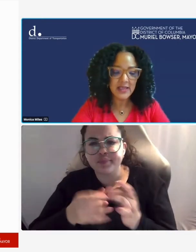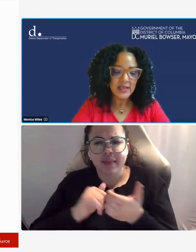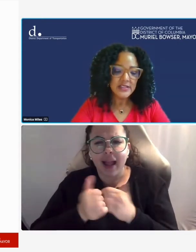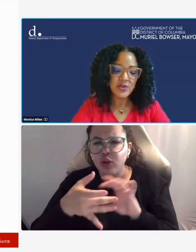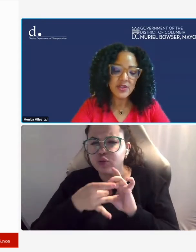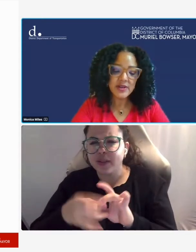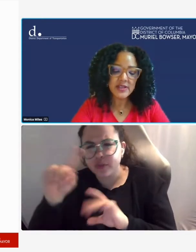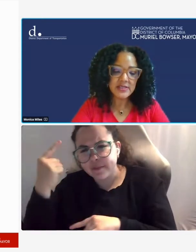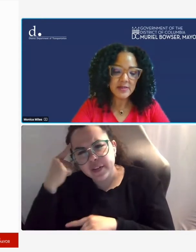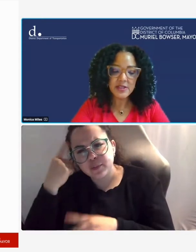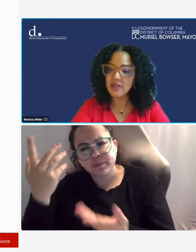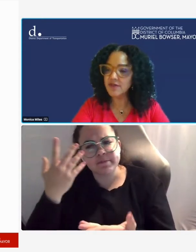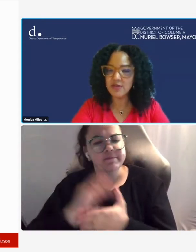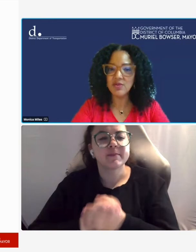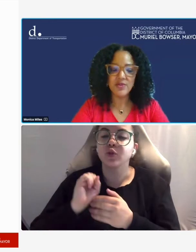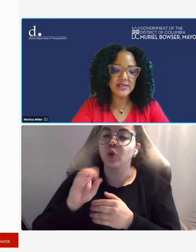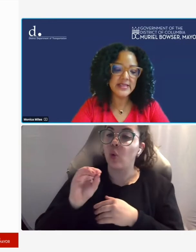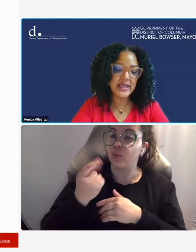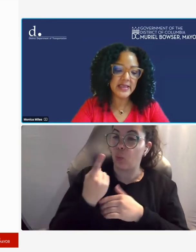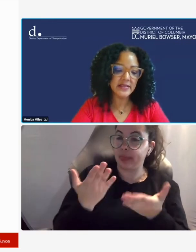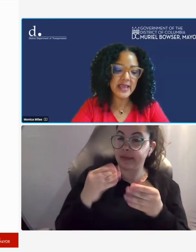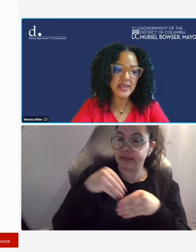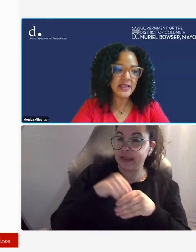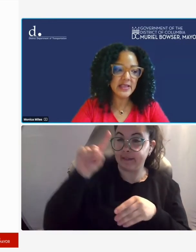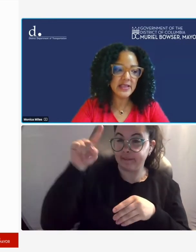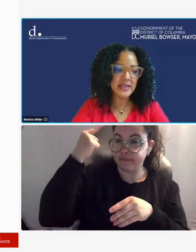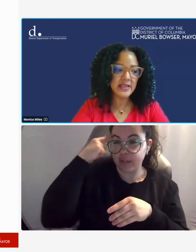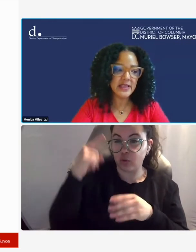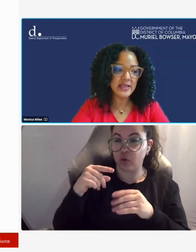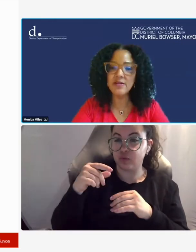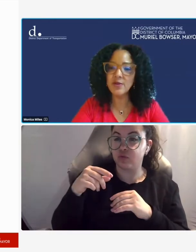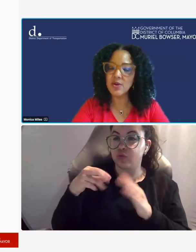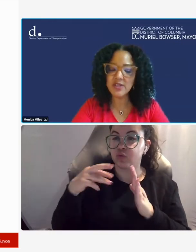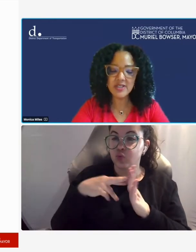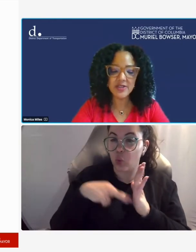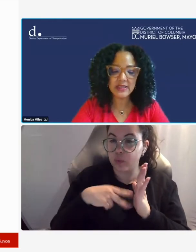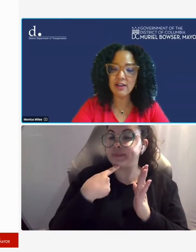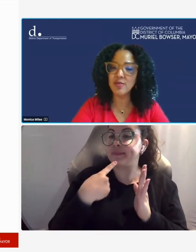so there is something in the federal rec saying that hey to be for cost to be allowable has